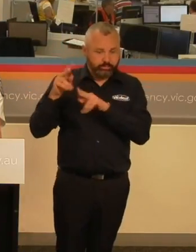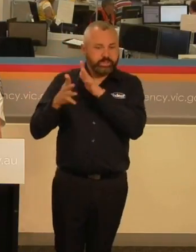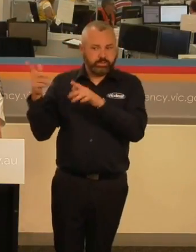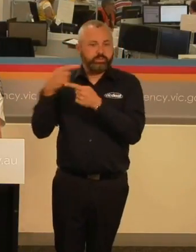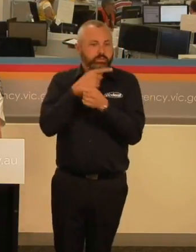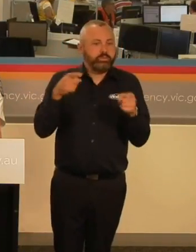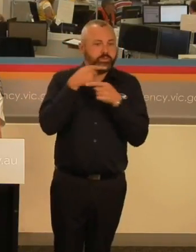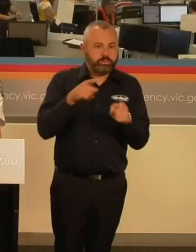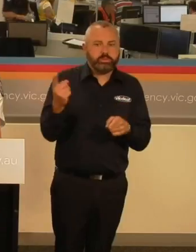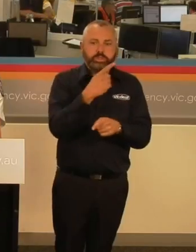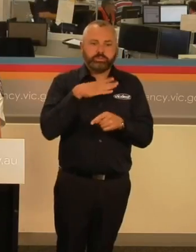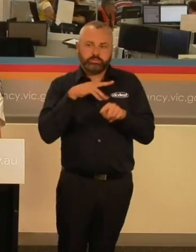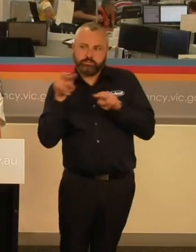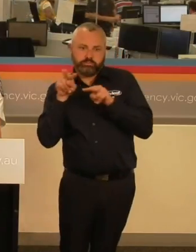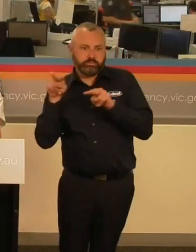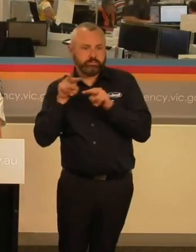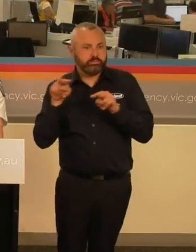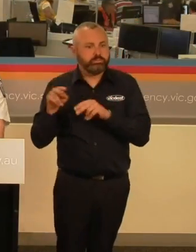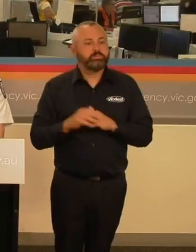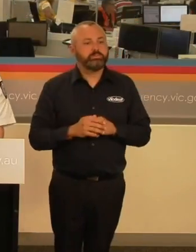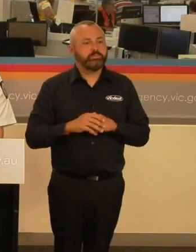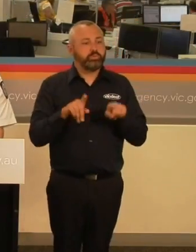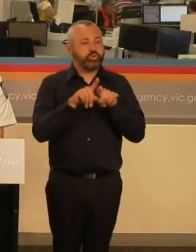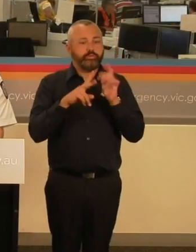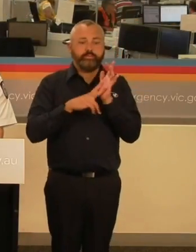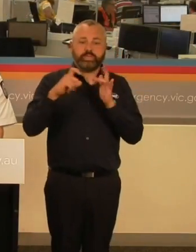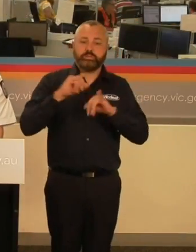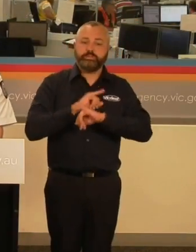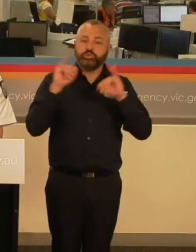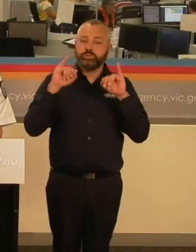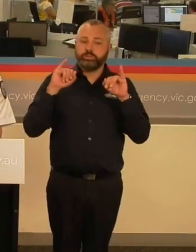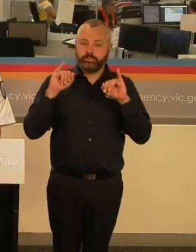app our two locations where all that information can be accessed I may leave